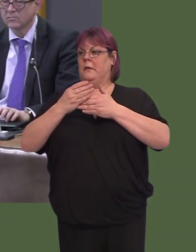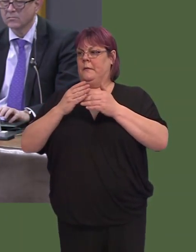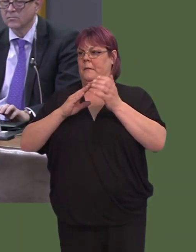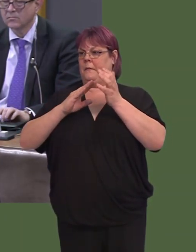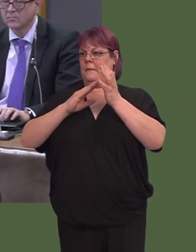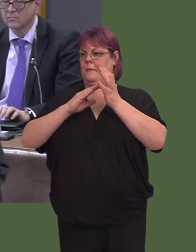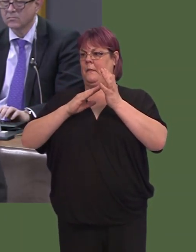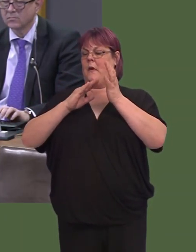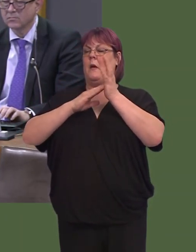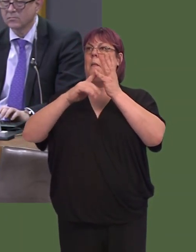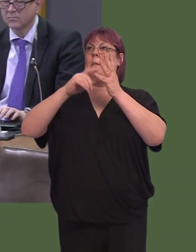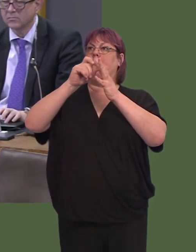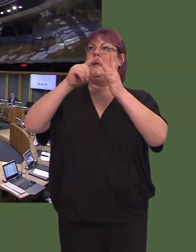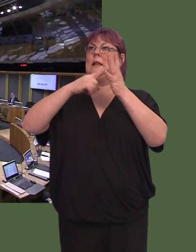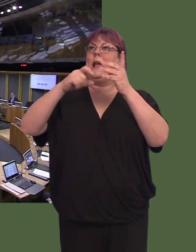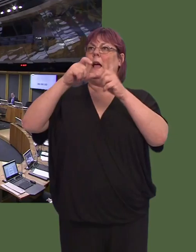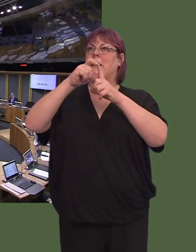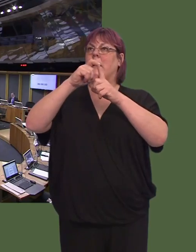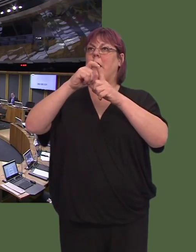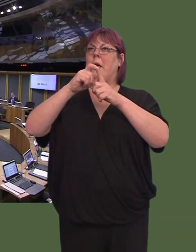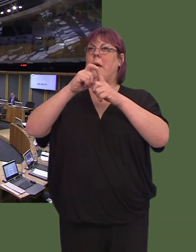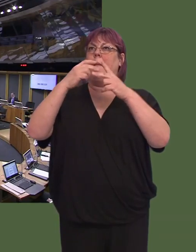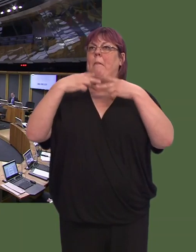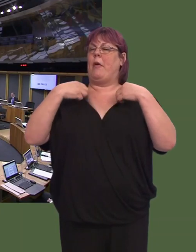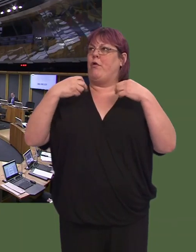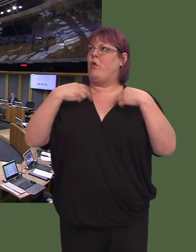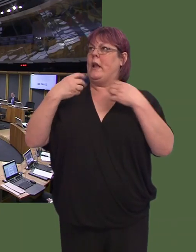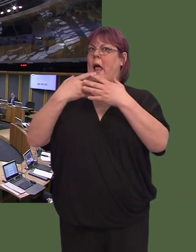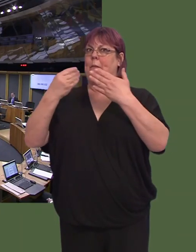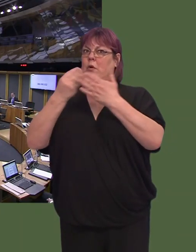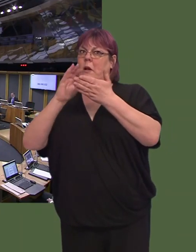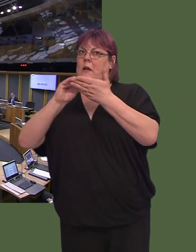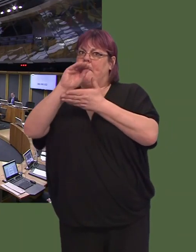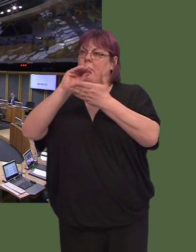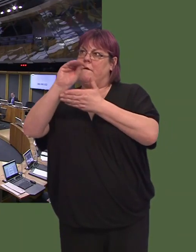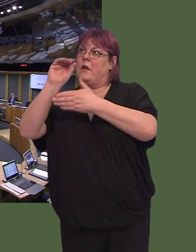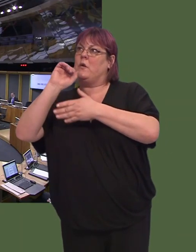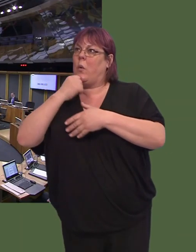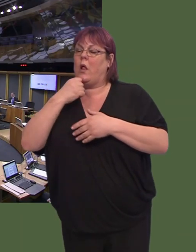OAQ51790 Julie James AM: Yes. Grants and contracts totalling more than £3.7 million have so far been allocated to Mudiad